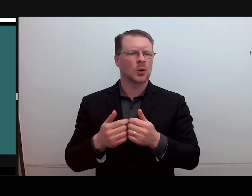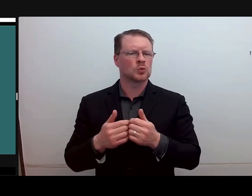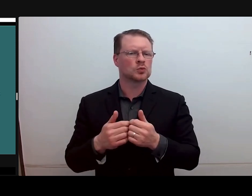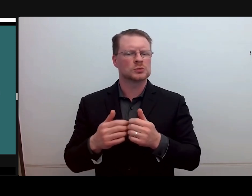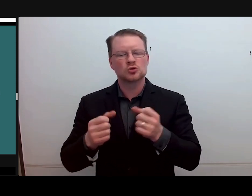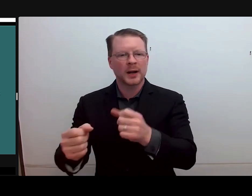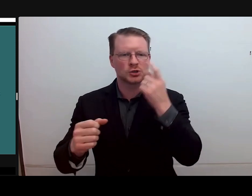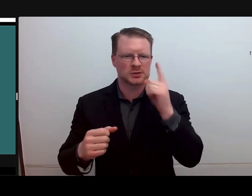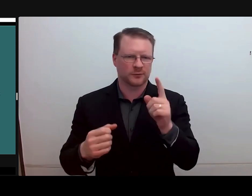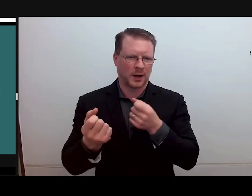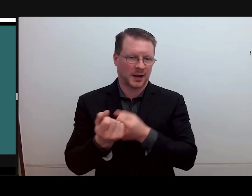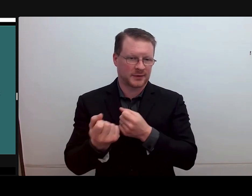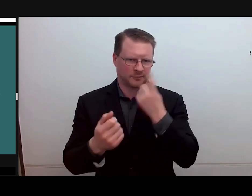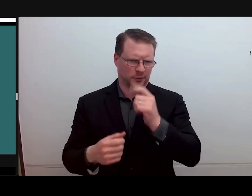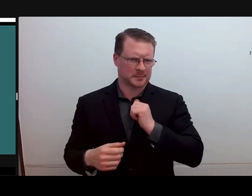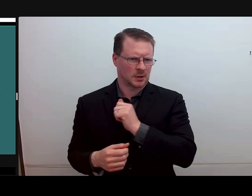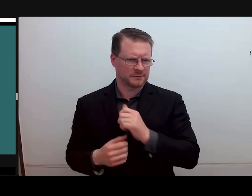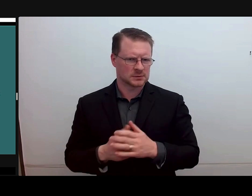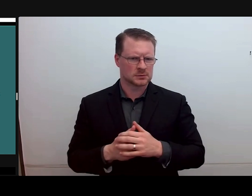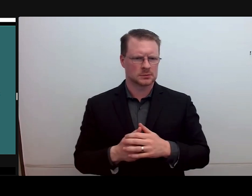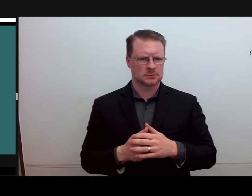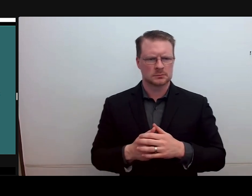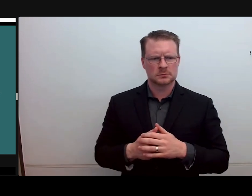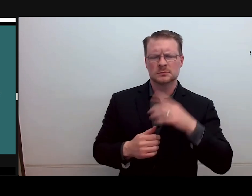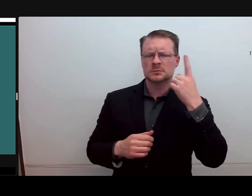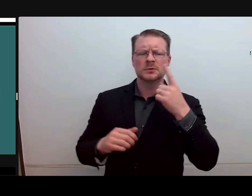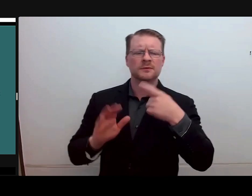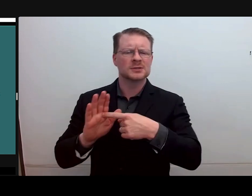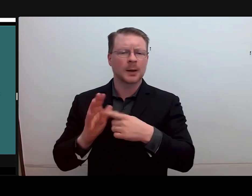by identifying how to develop strategies for themselves.